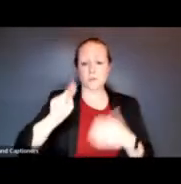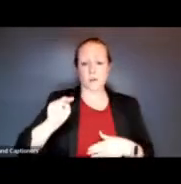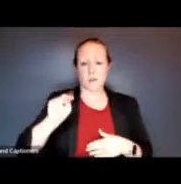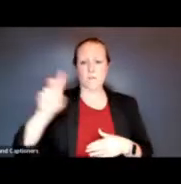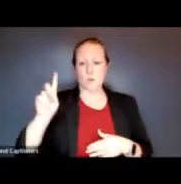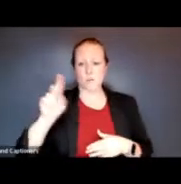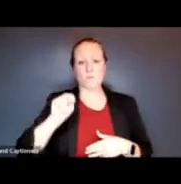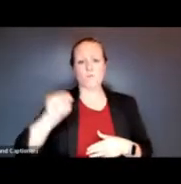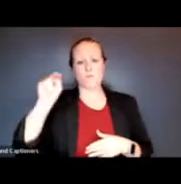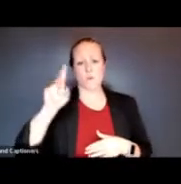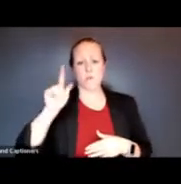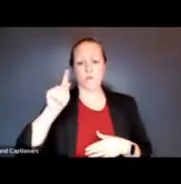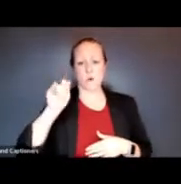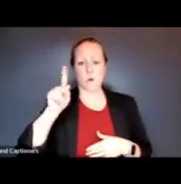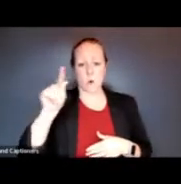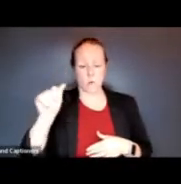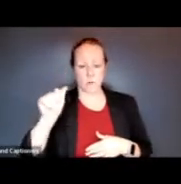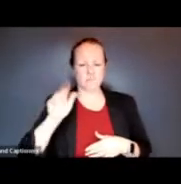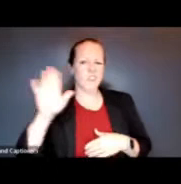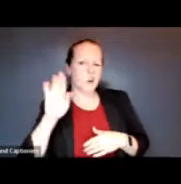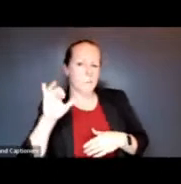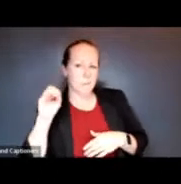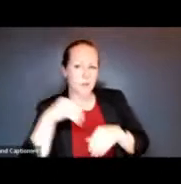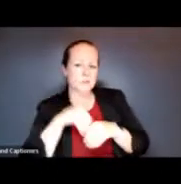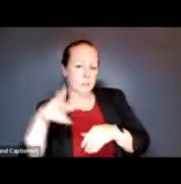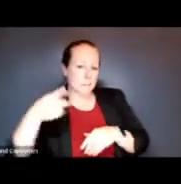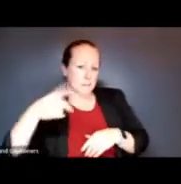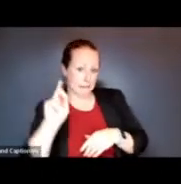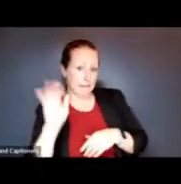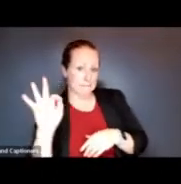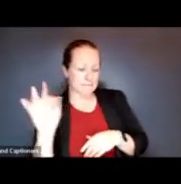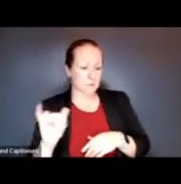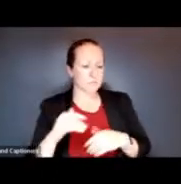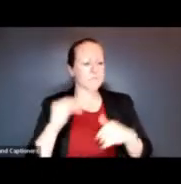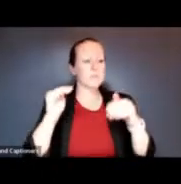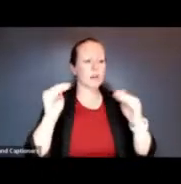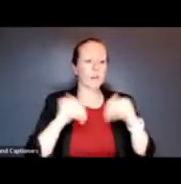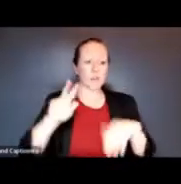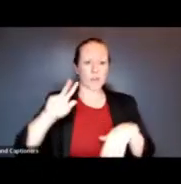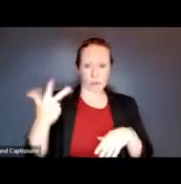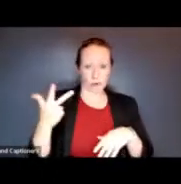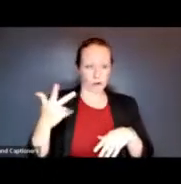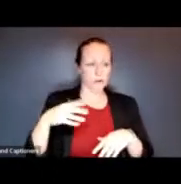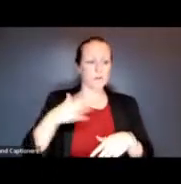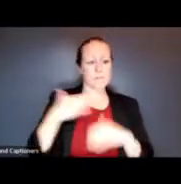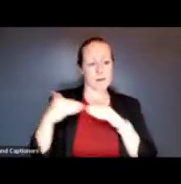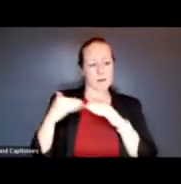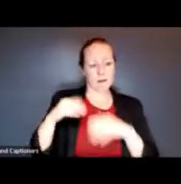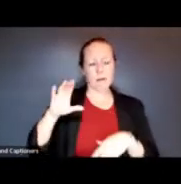PDF version that you have. After Thomasine will be my colleague Maria Crowley. She's NASHIA's